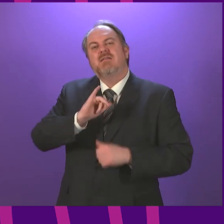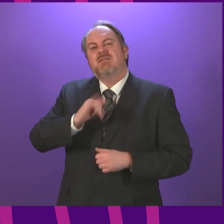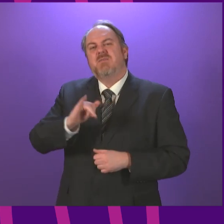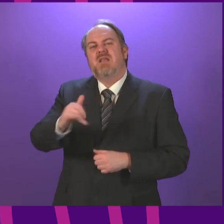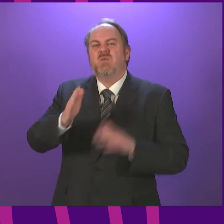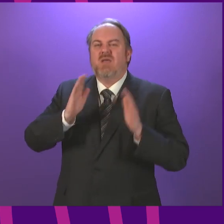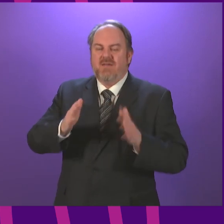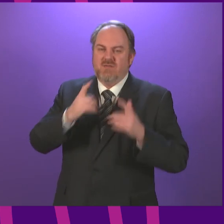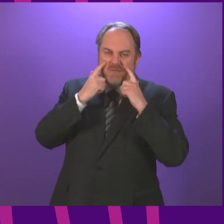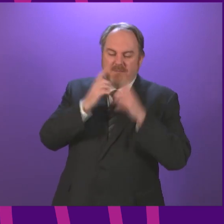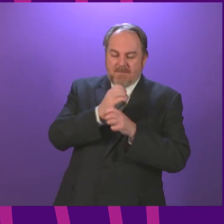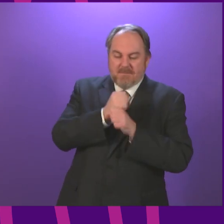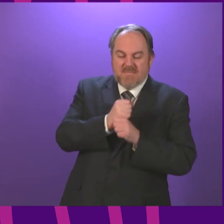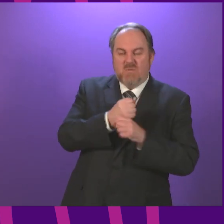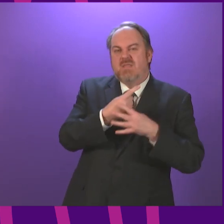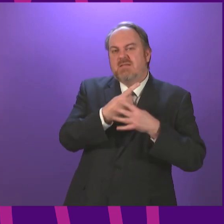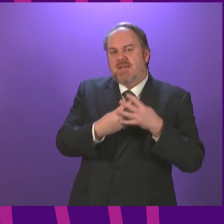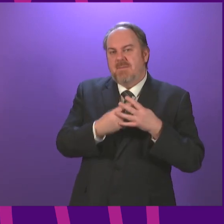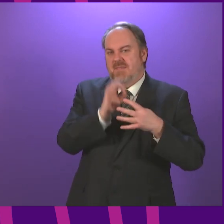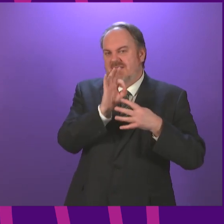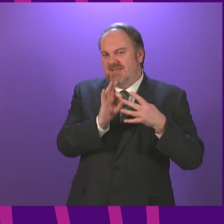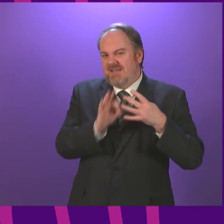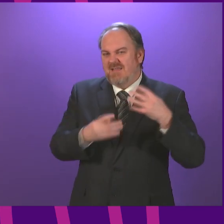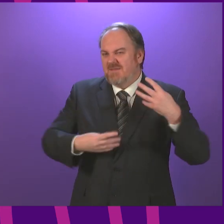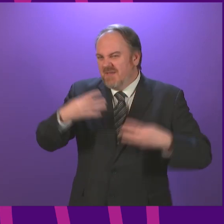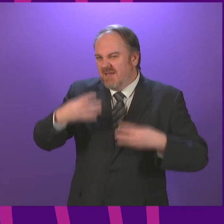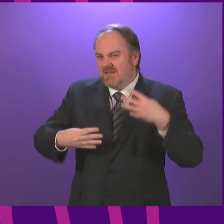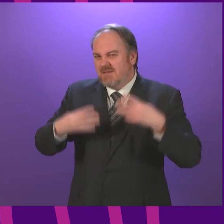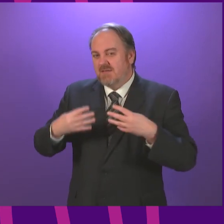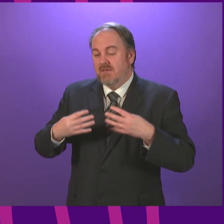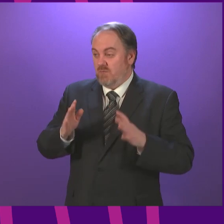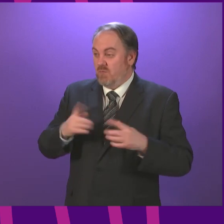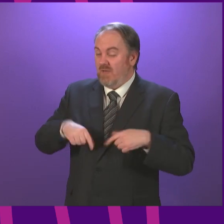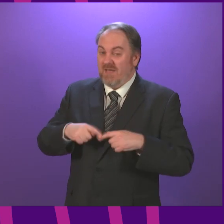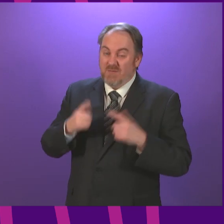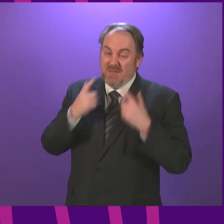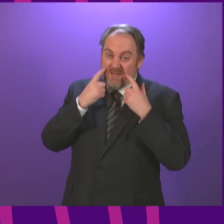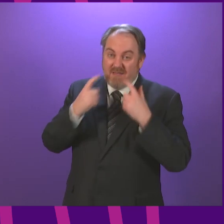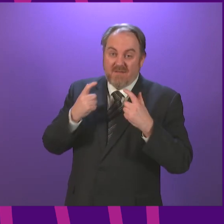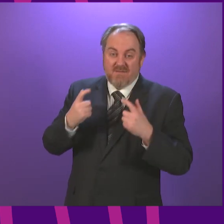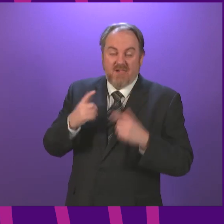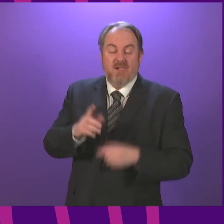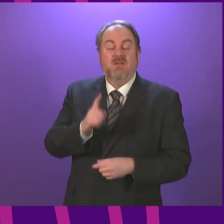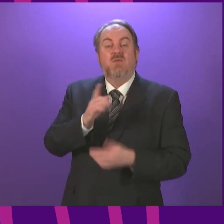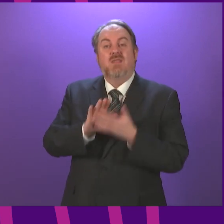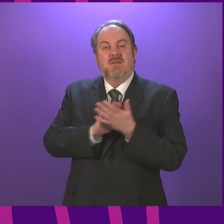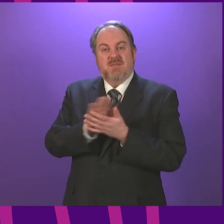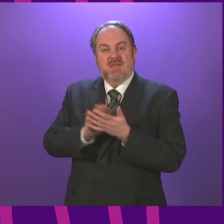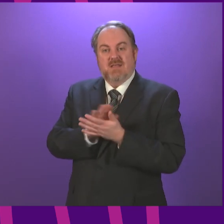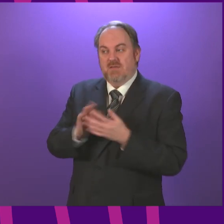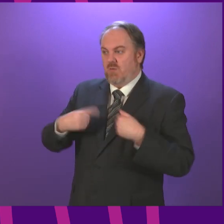All such matters are taken extremely seriously, because the Government has to satisfy itself